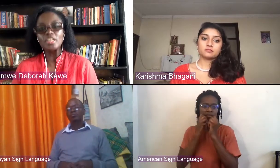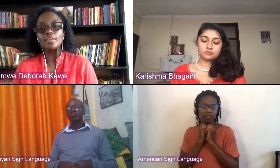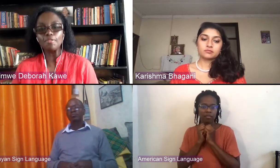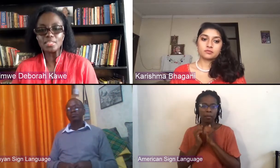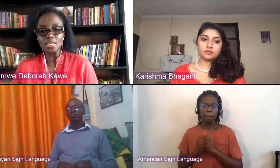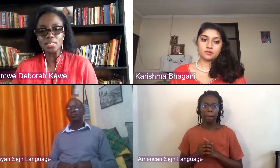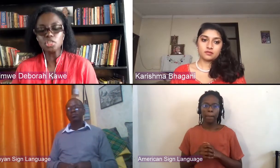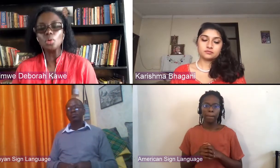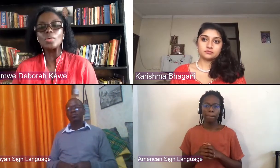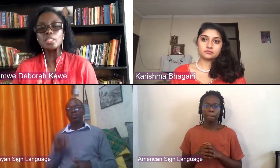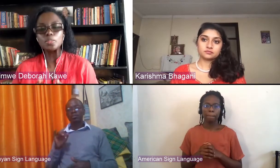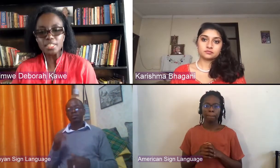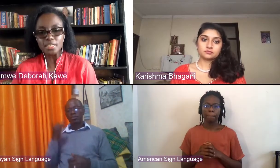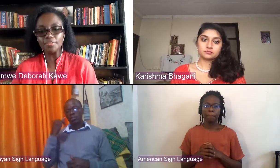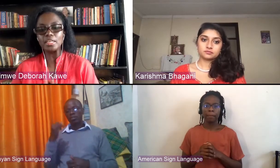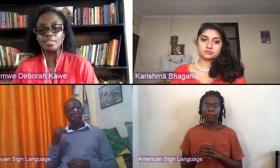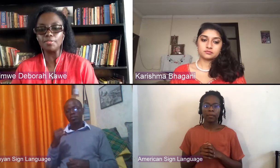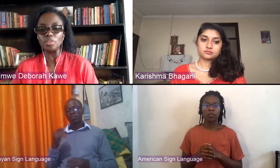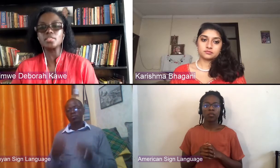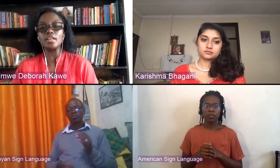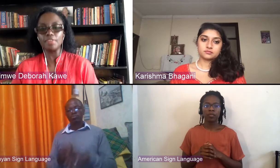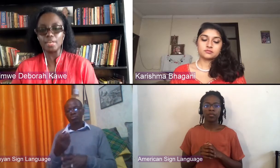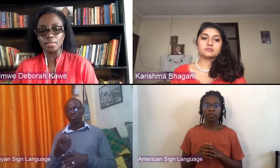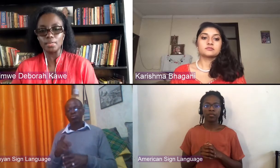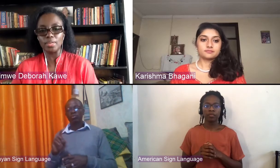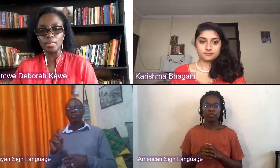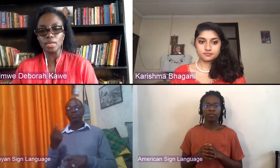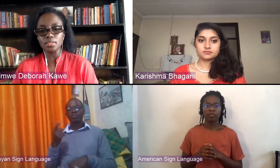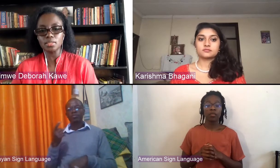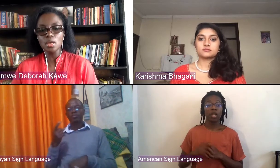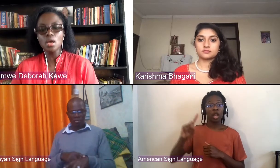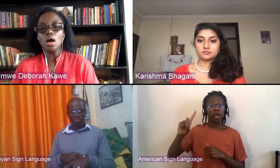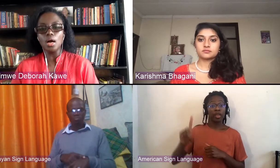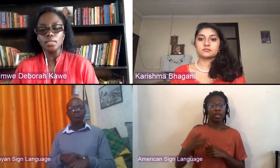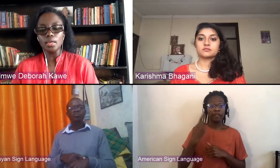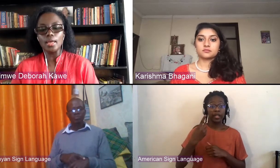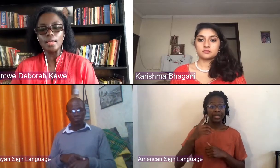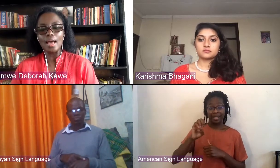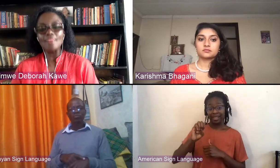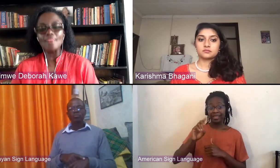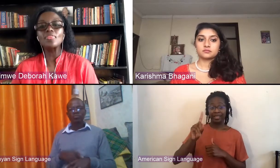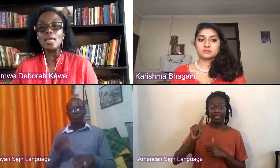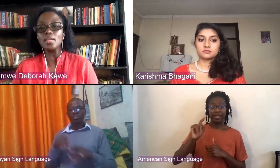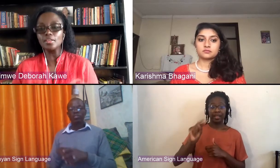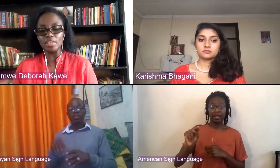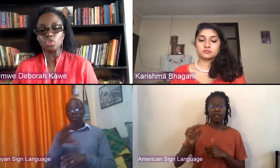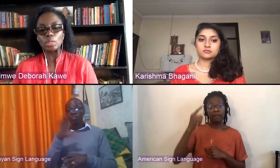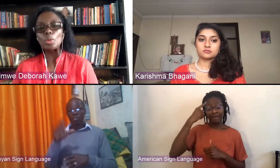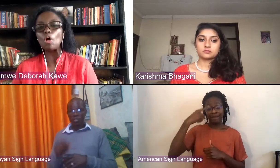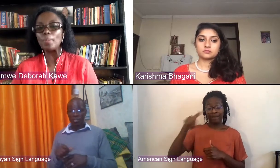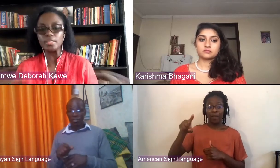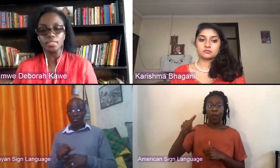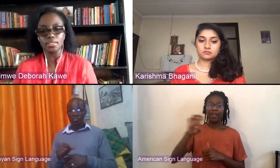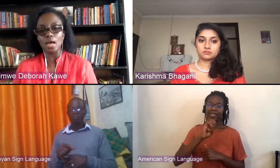the first edition was specifically for Eastern African playwrights. And then eventually we opened it up